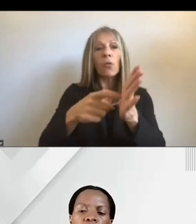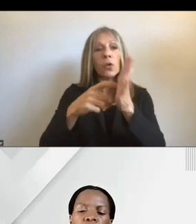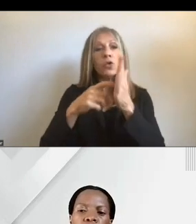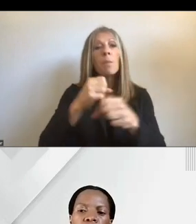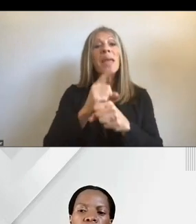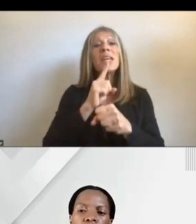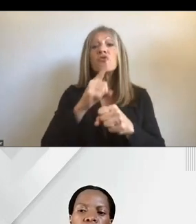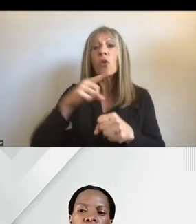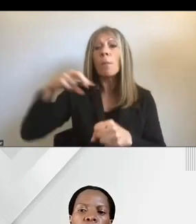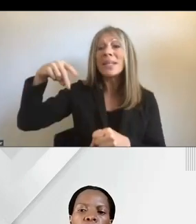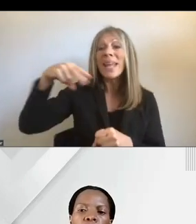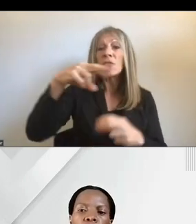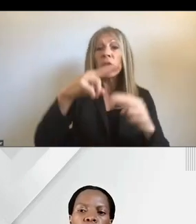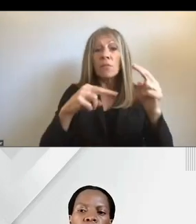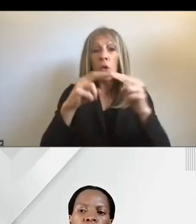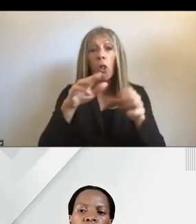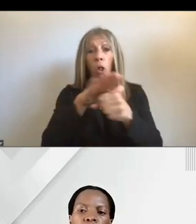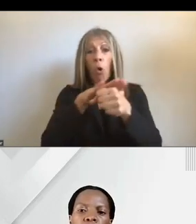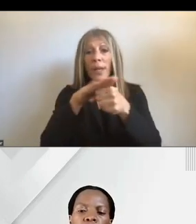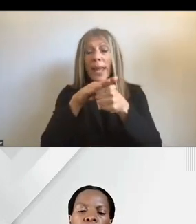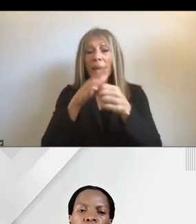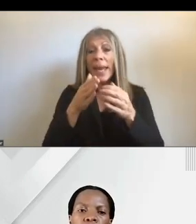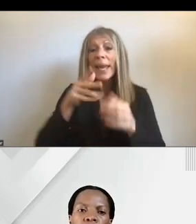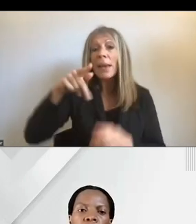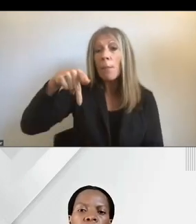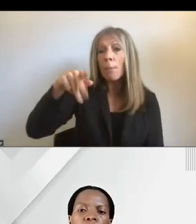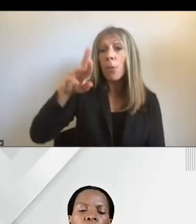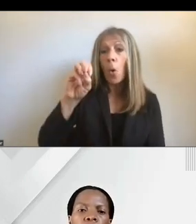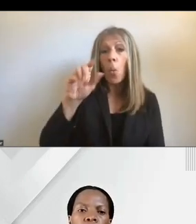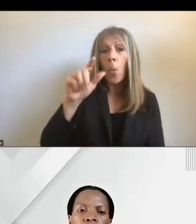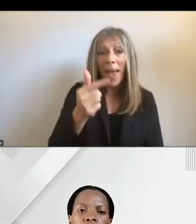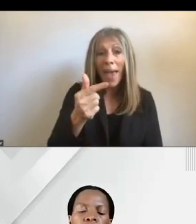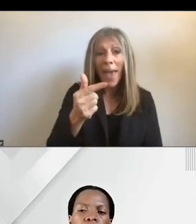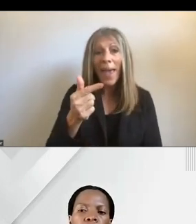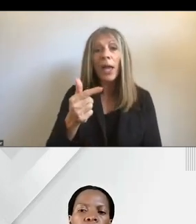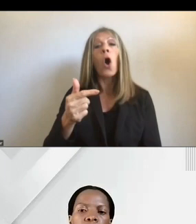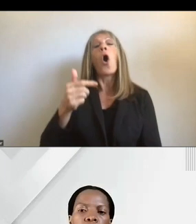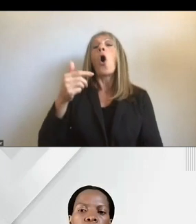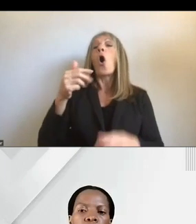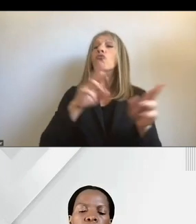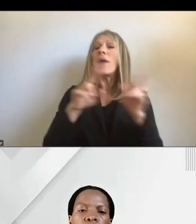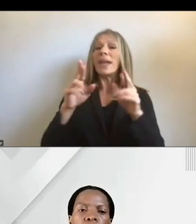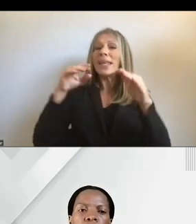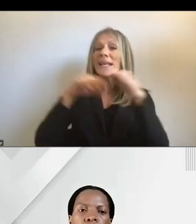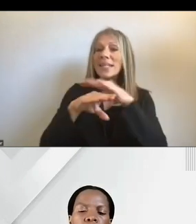pedestrian facilities located in the public right-of-way are readily accessible to and